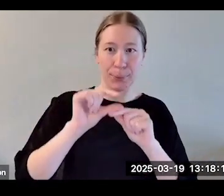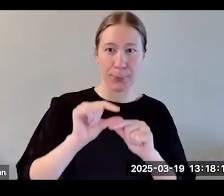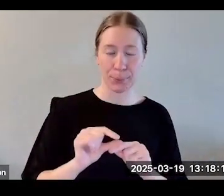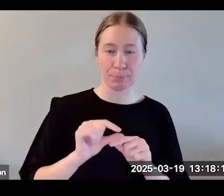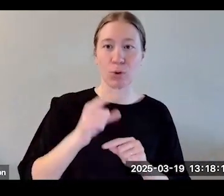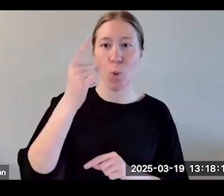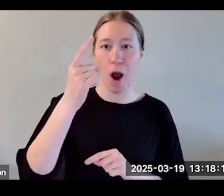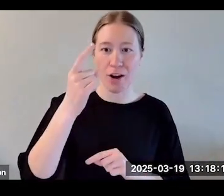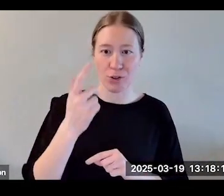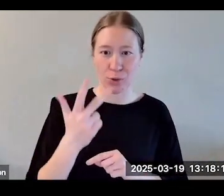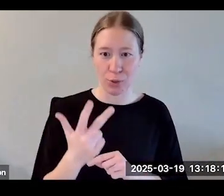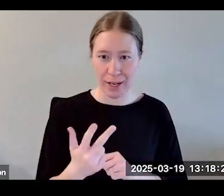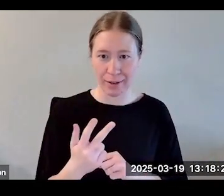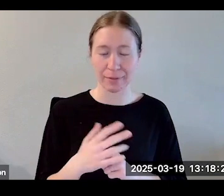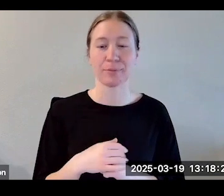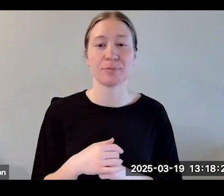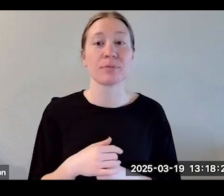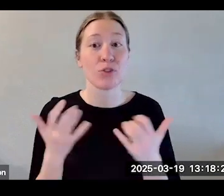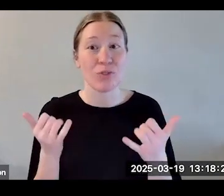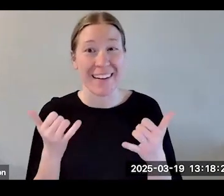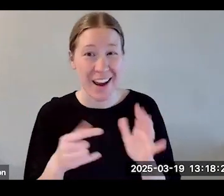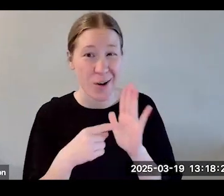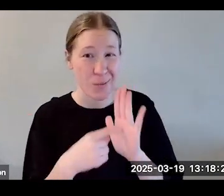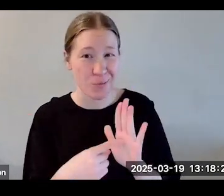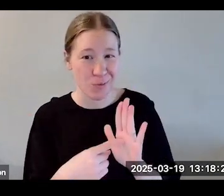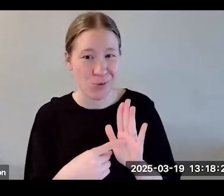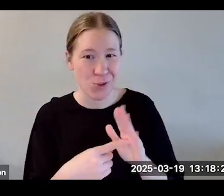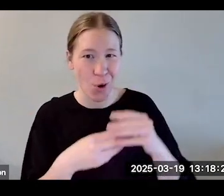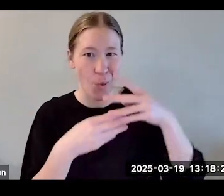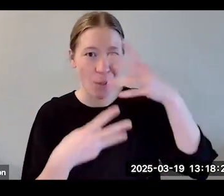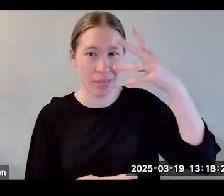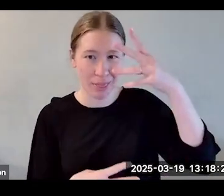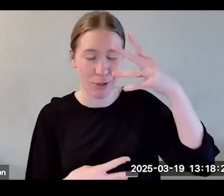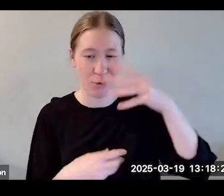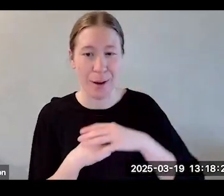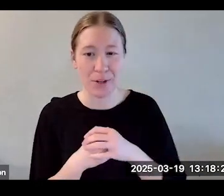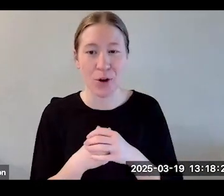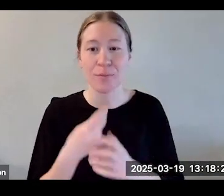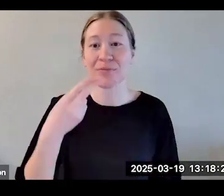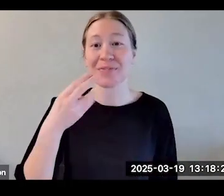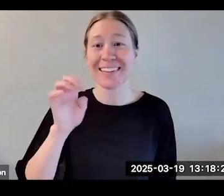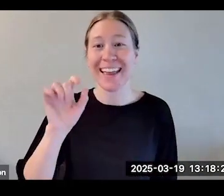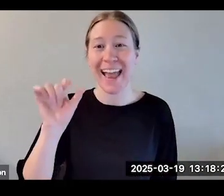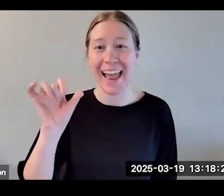I've got that menu open under the Normal Text area. And I've got heading one selected,